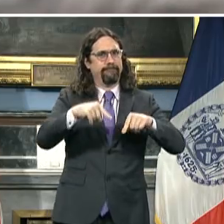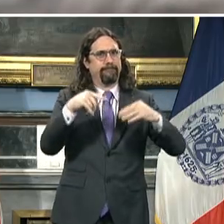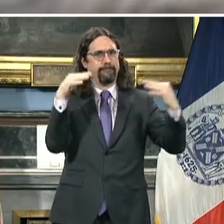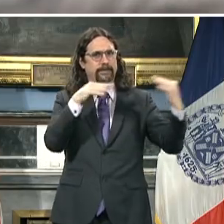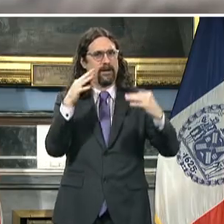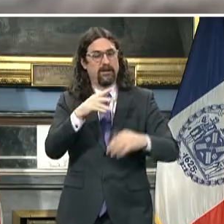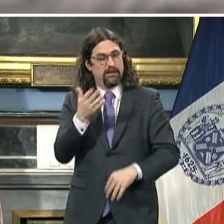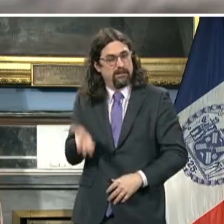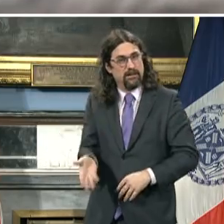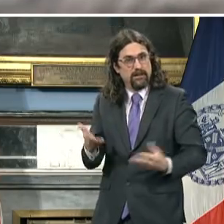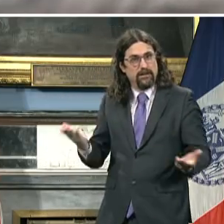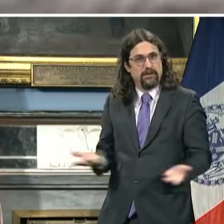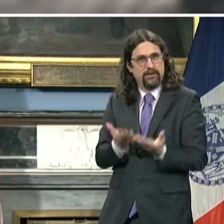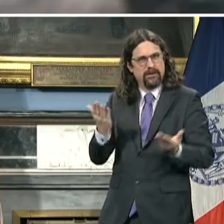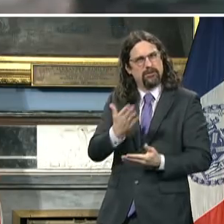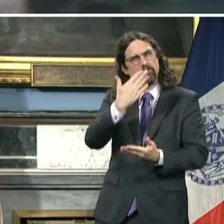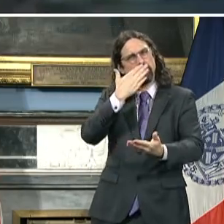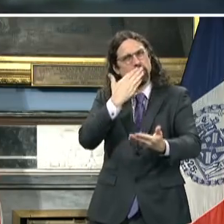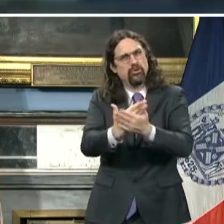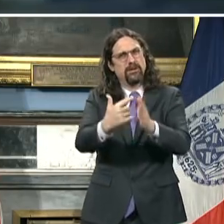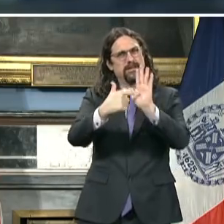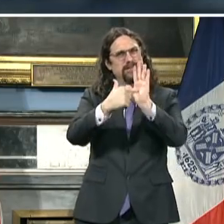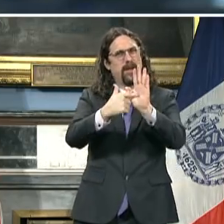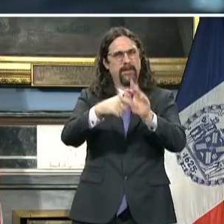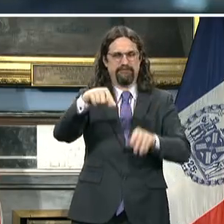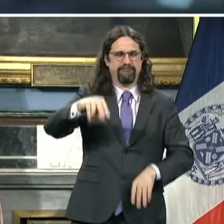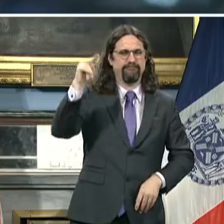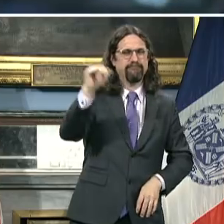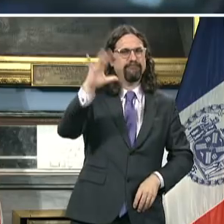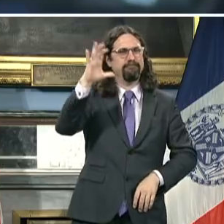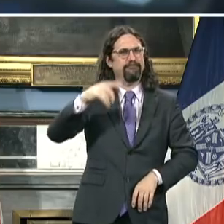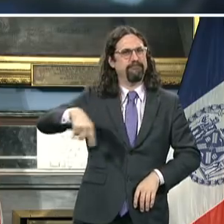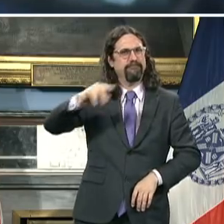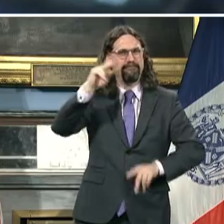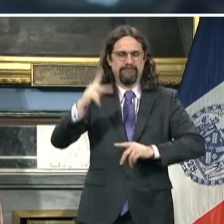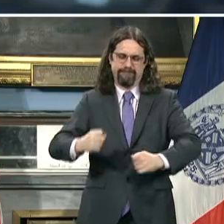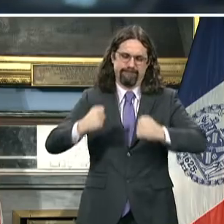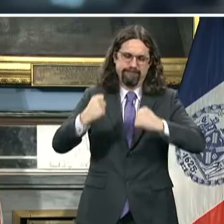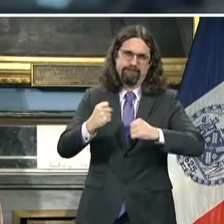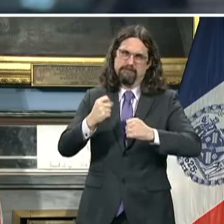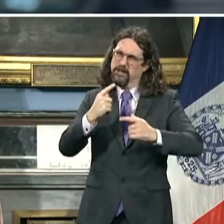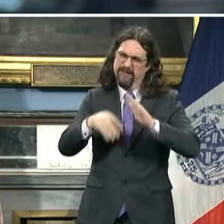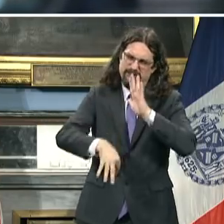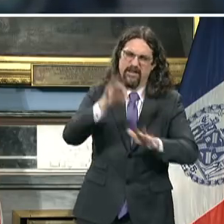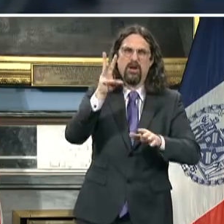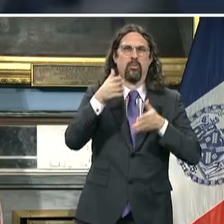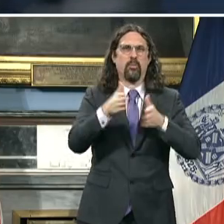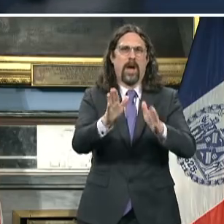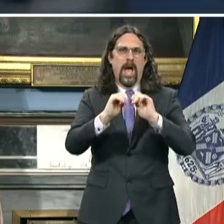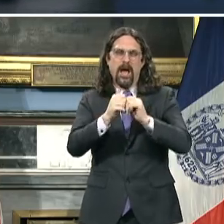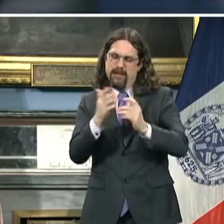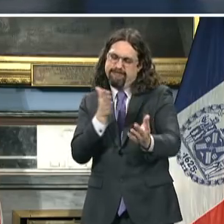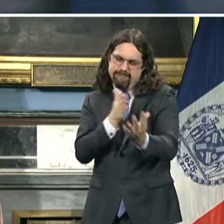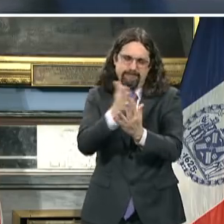SHOWING IT IN SO MANYA WYS AND WE'RE SEEING IT TODAY AT THE BROOKLYN NAVY YARD.